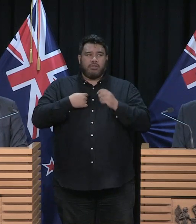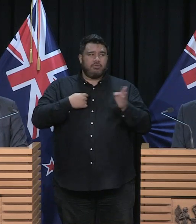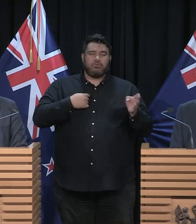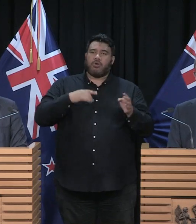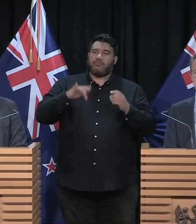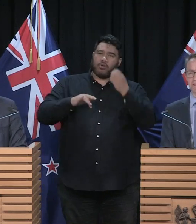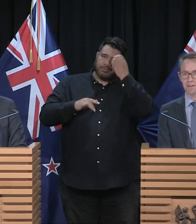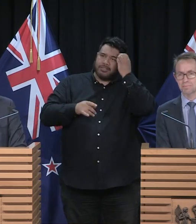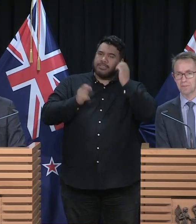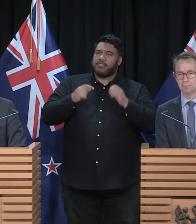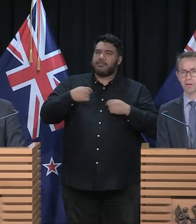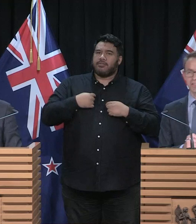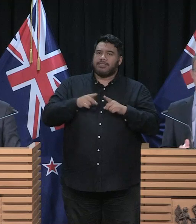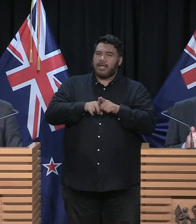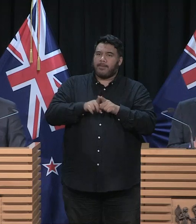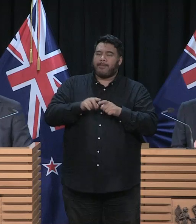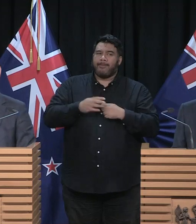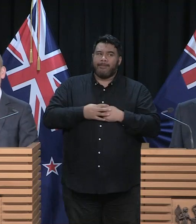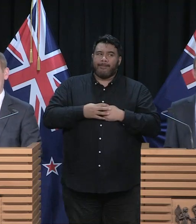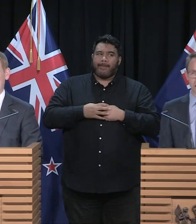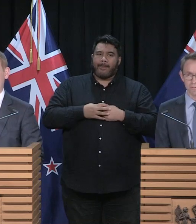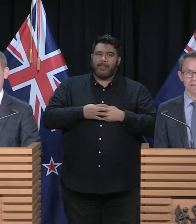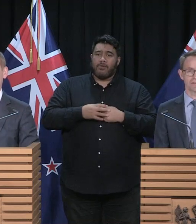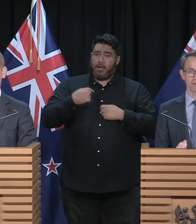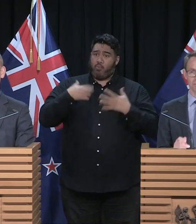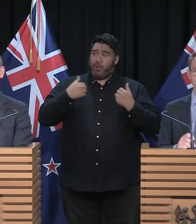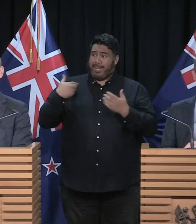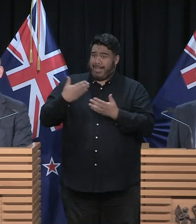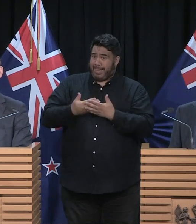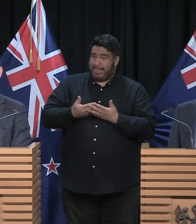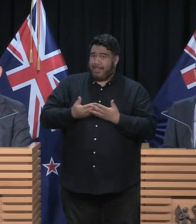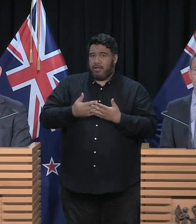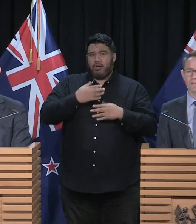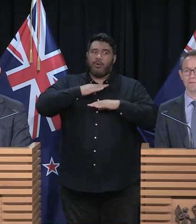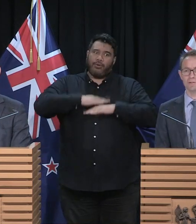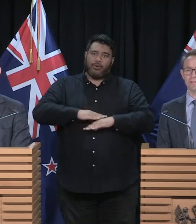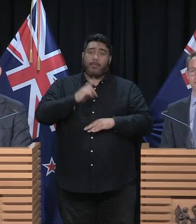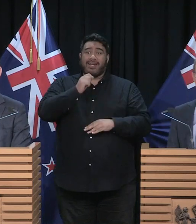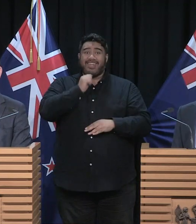how did you like it? I have not had a test, no. I haven't had one either,